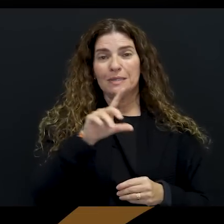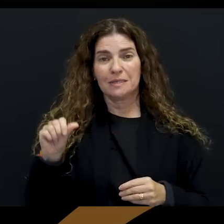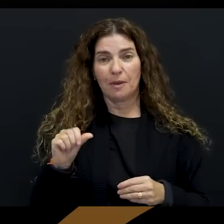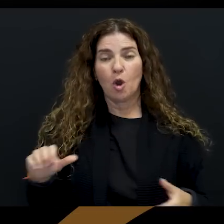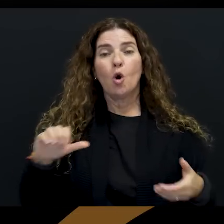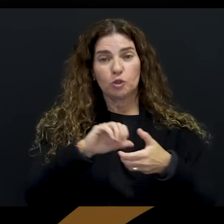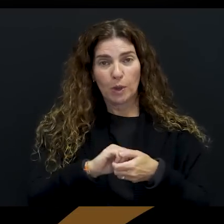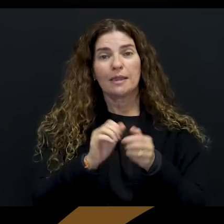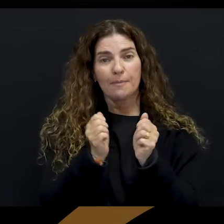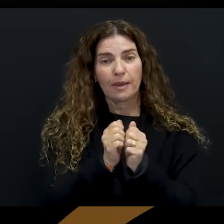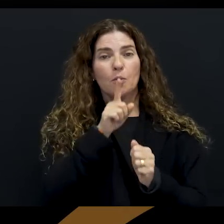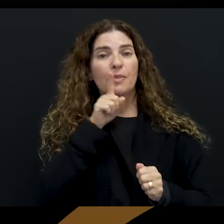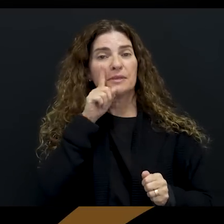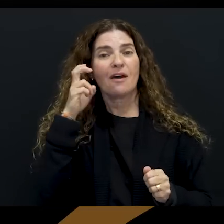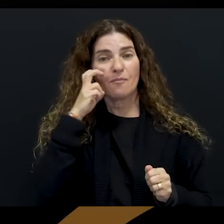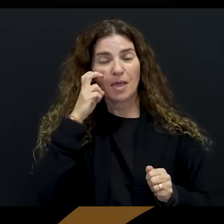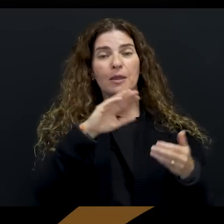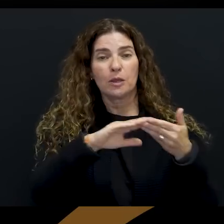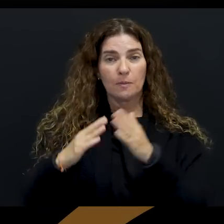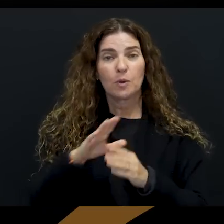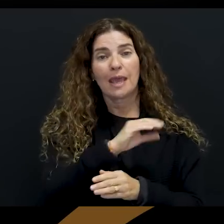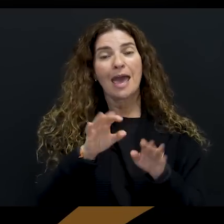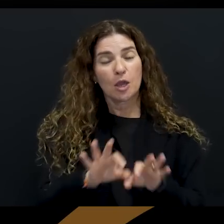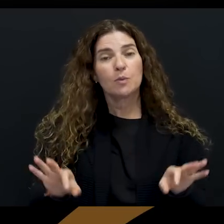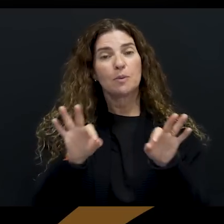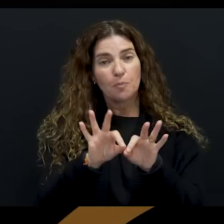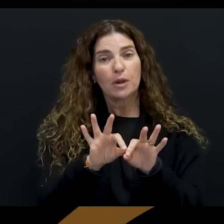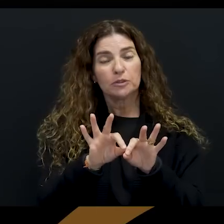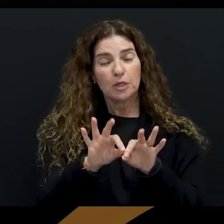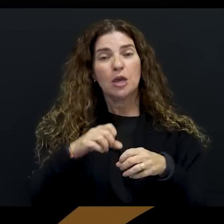it was also essential for us to make this platform as accessible as possible.